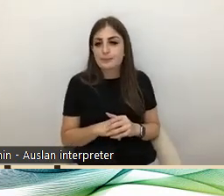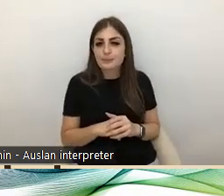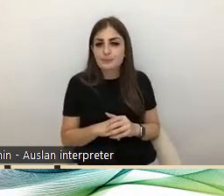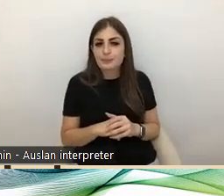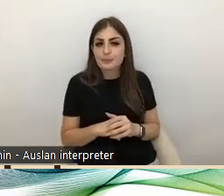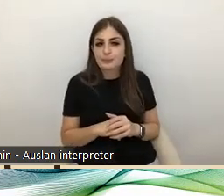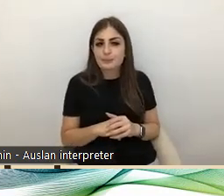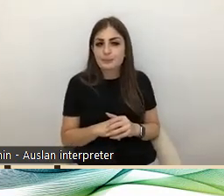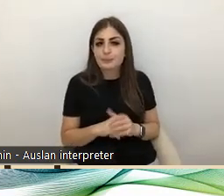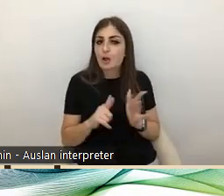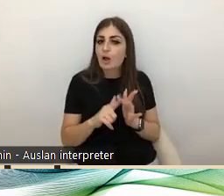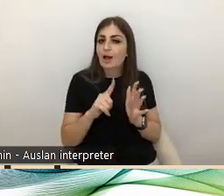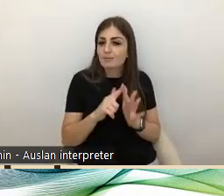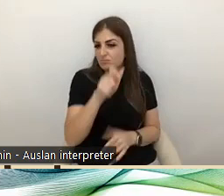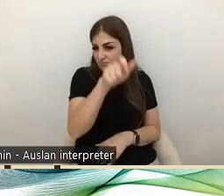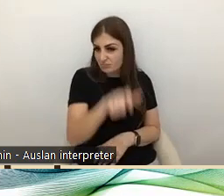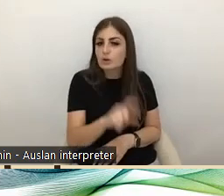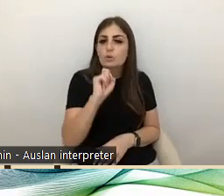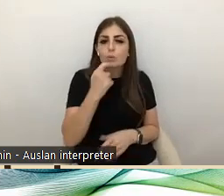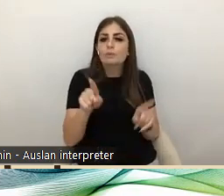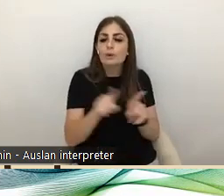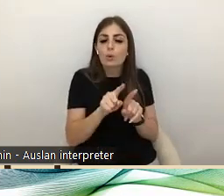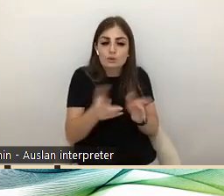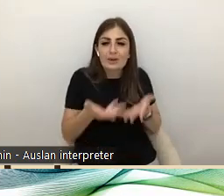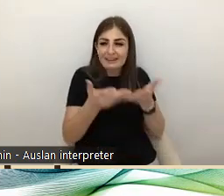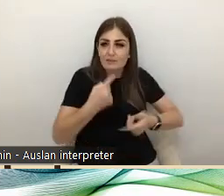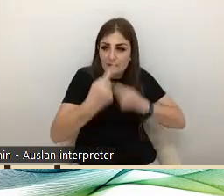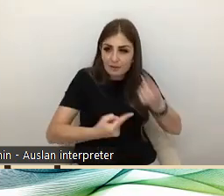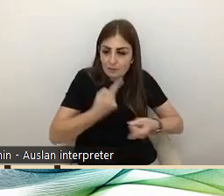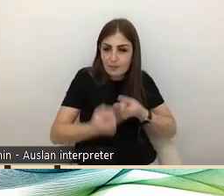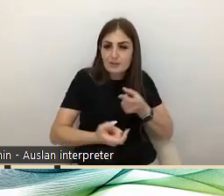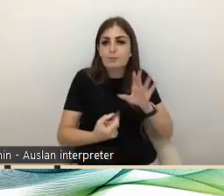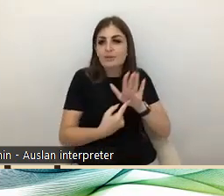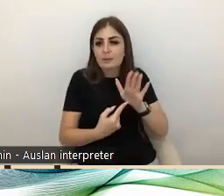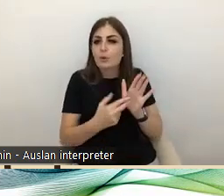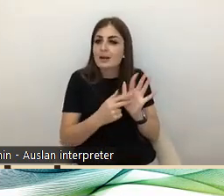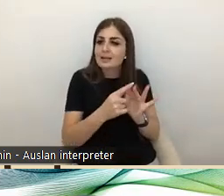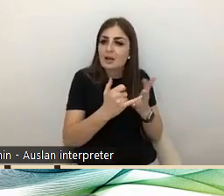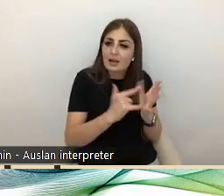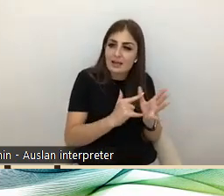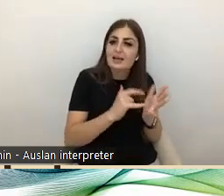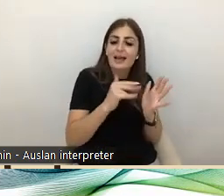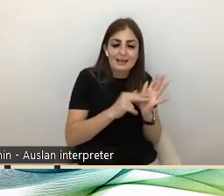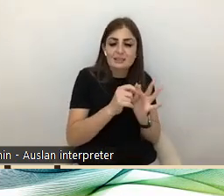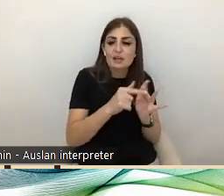The Independent Expert will be given information about the relevant NDIS law and NDIA operational